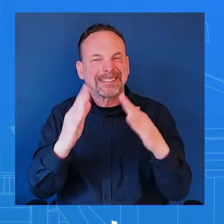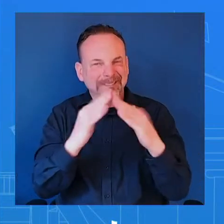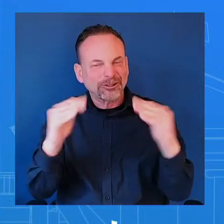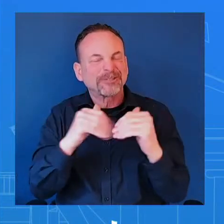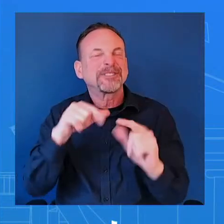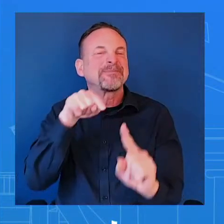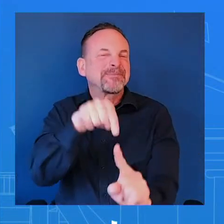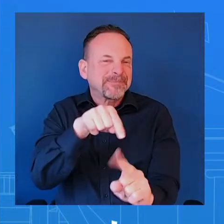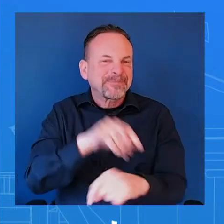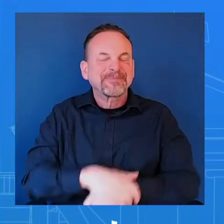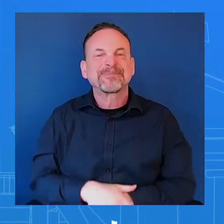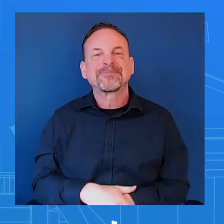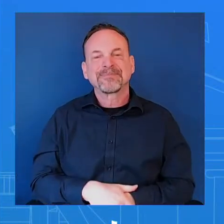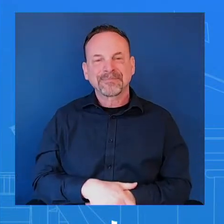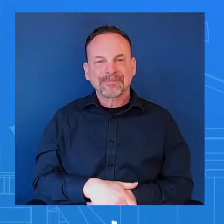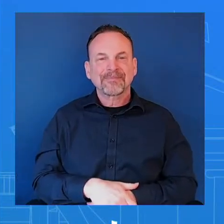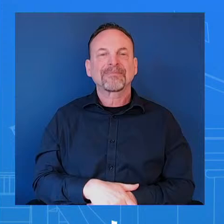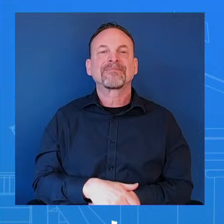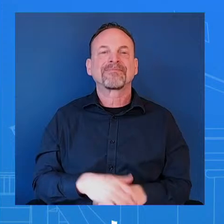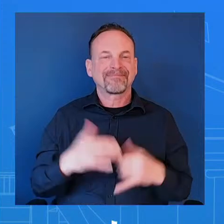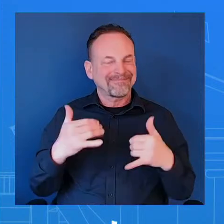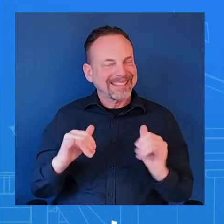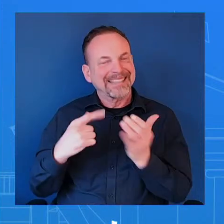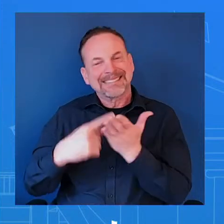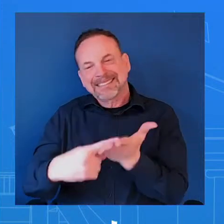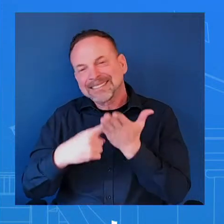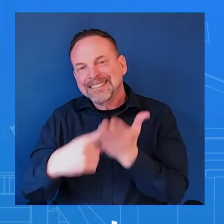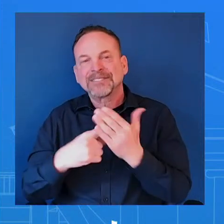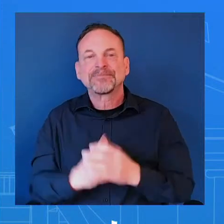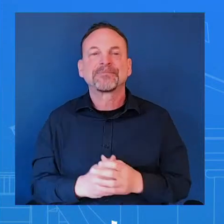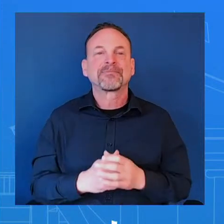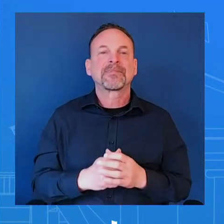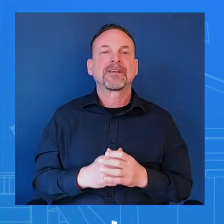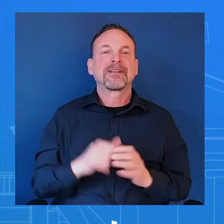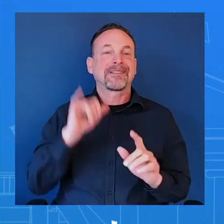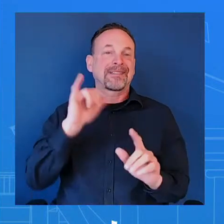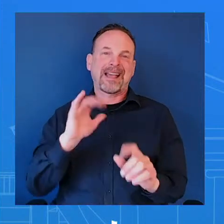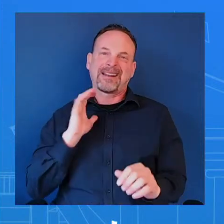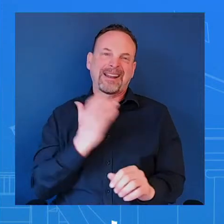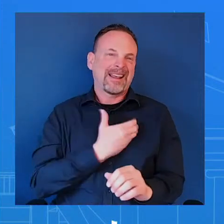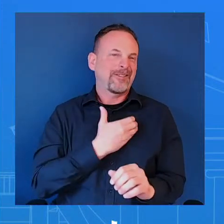We're -- we have made this a priority. This President has made this a priority to get that hostage deal.